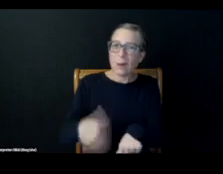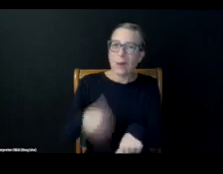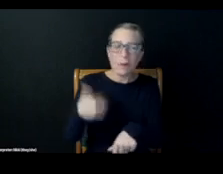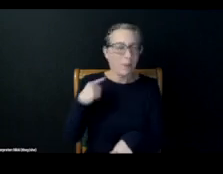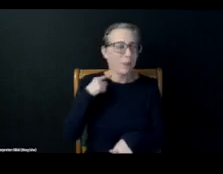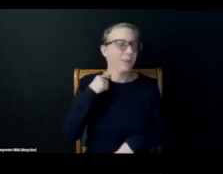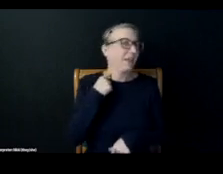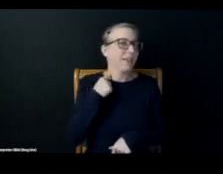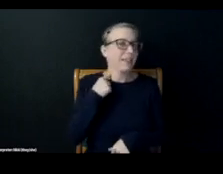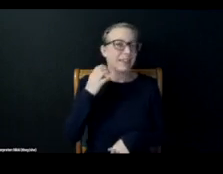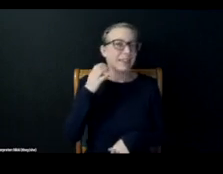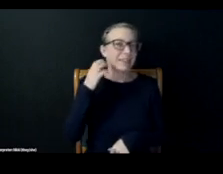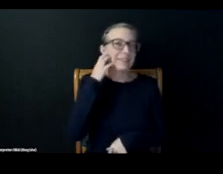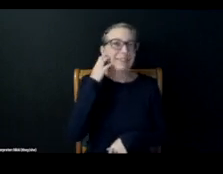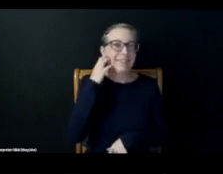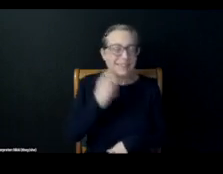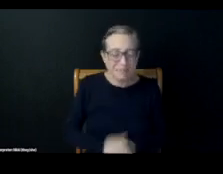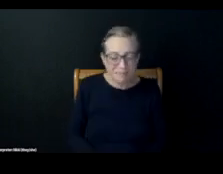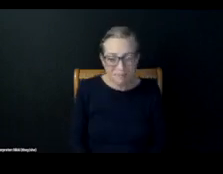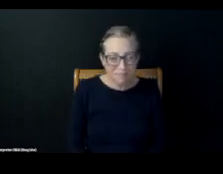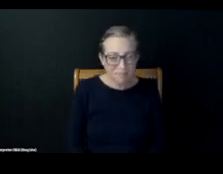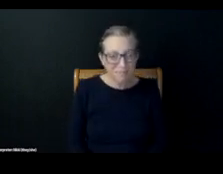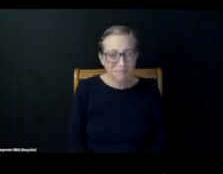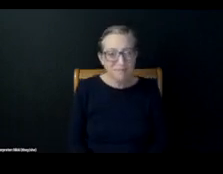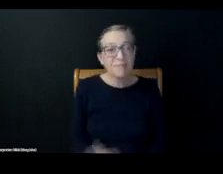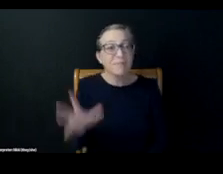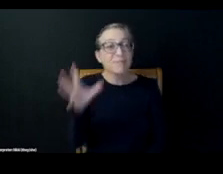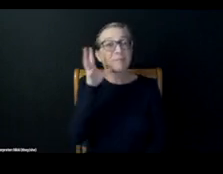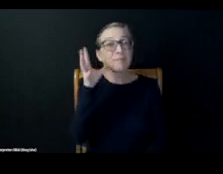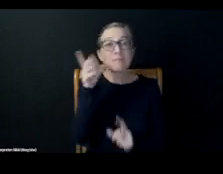She did not know that I had CP.